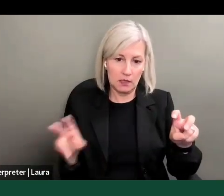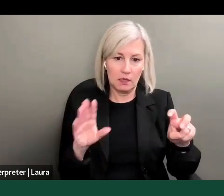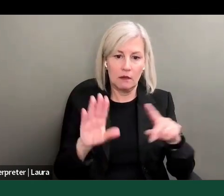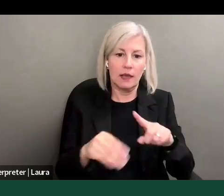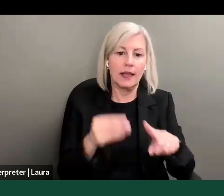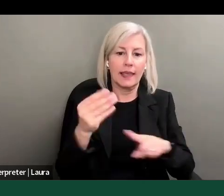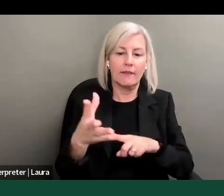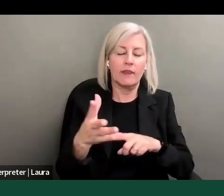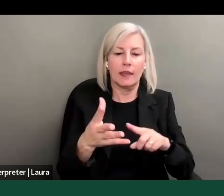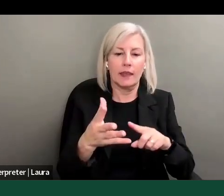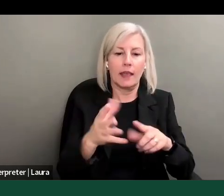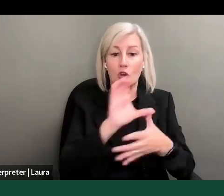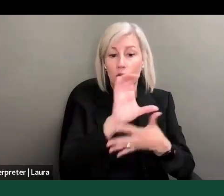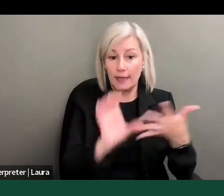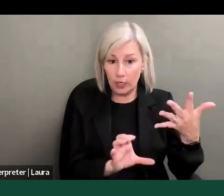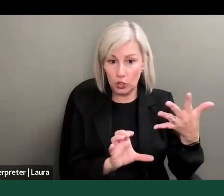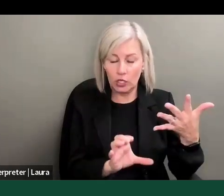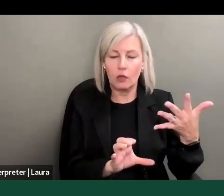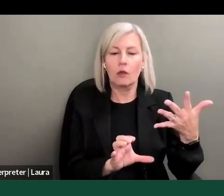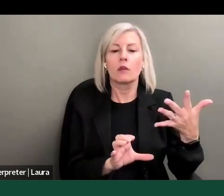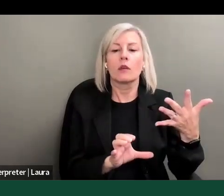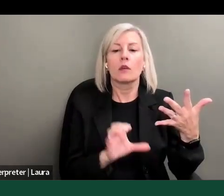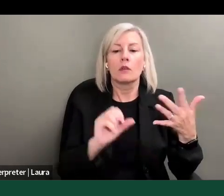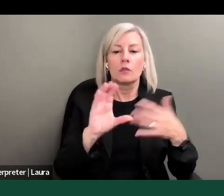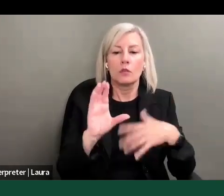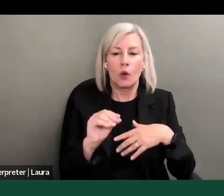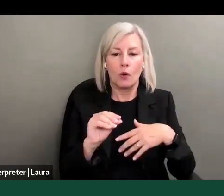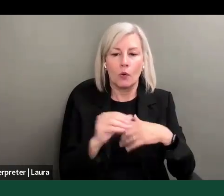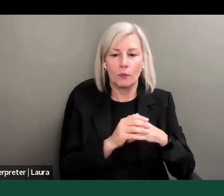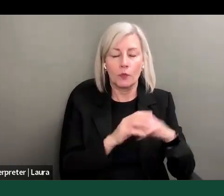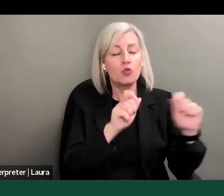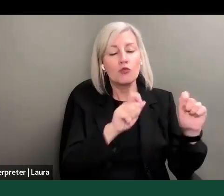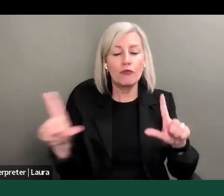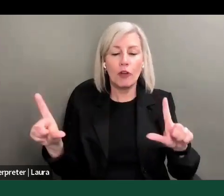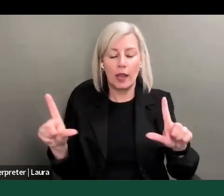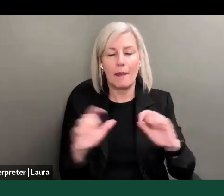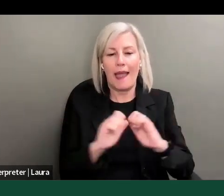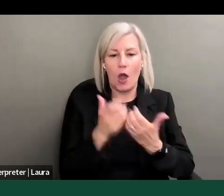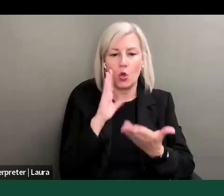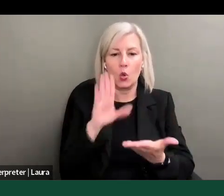a criteria so that you're framing how you're going to give credit for an